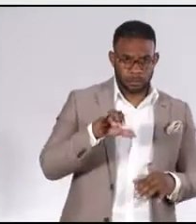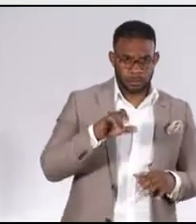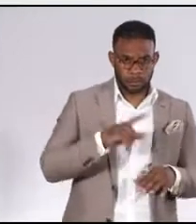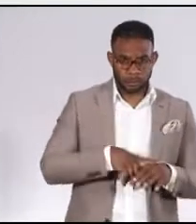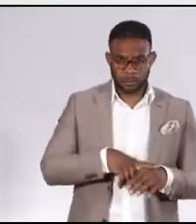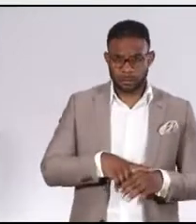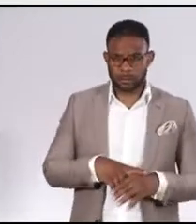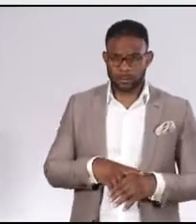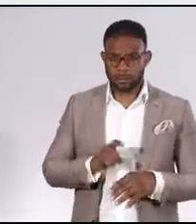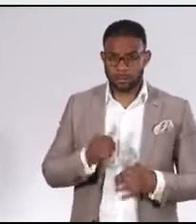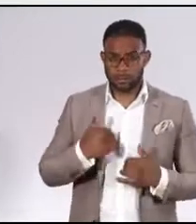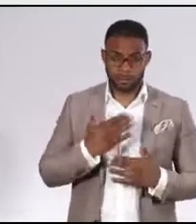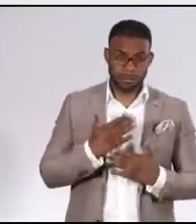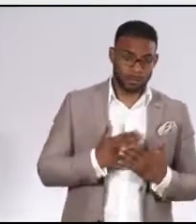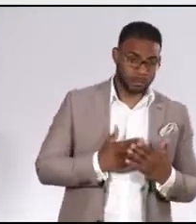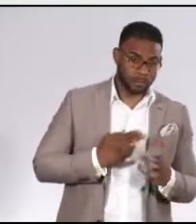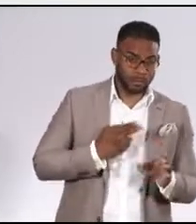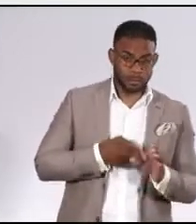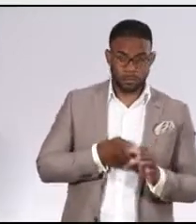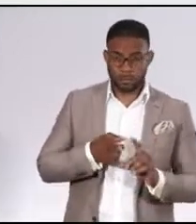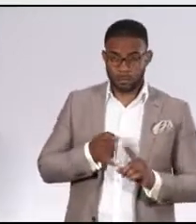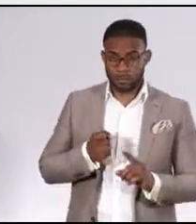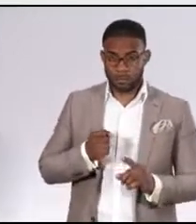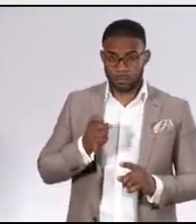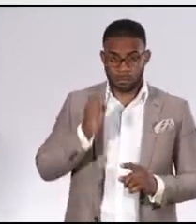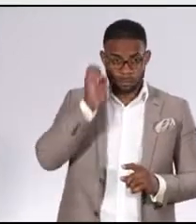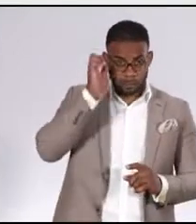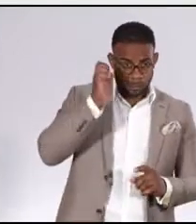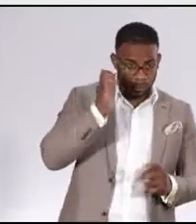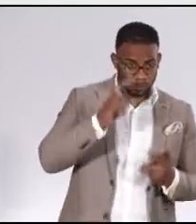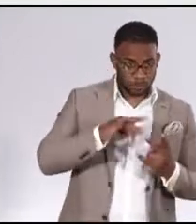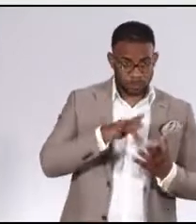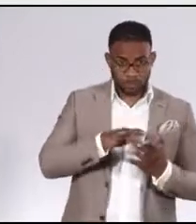We do have some participants from europe, the middle east, and canada,